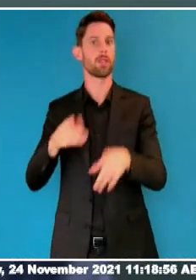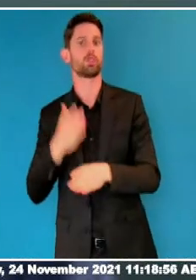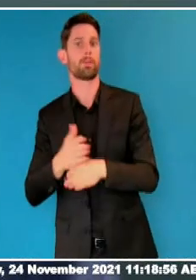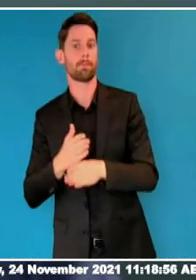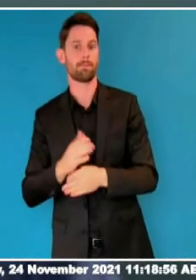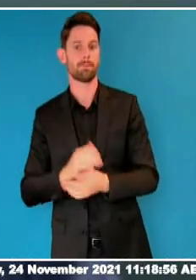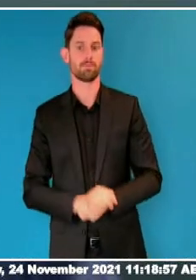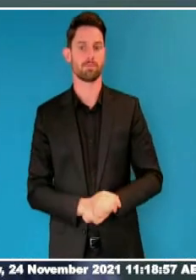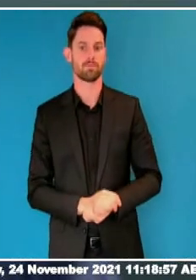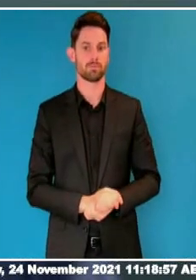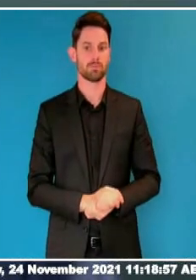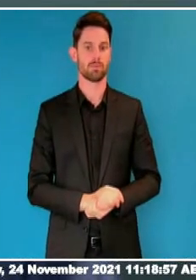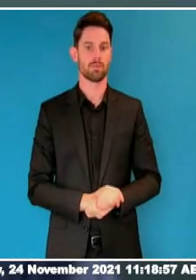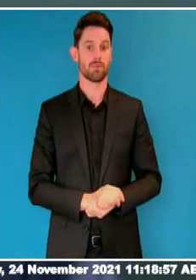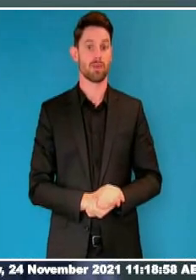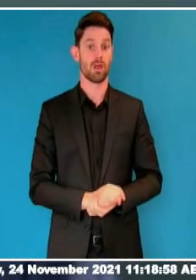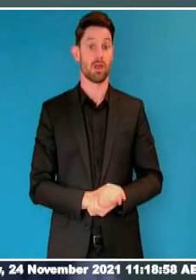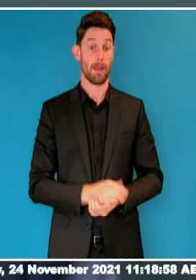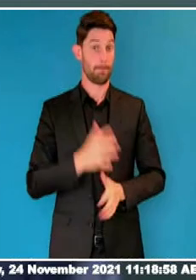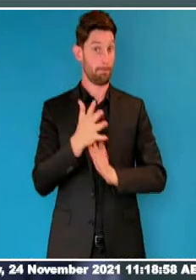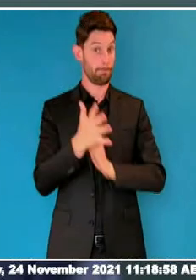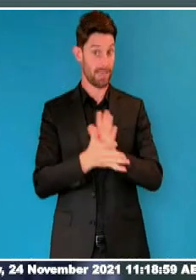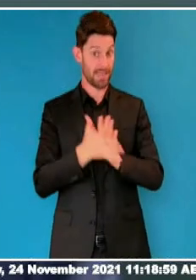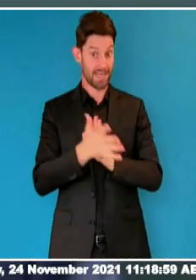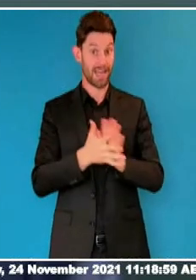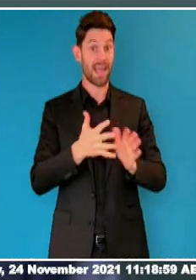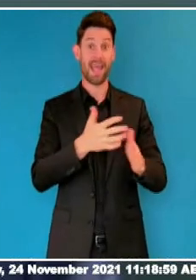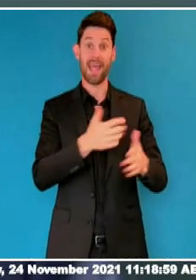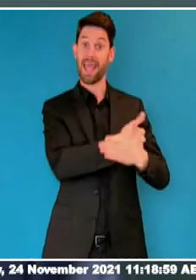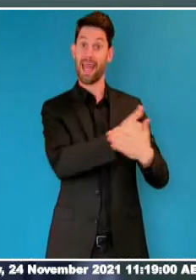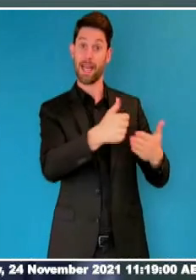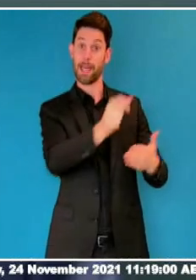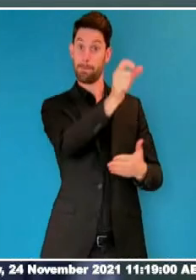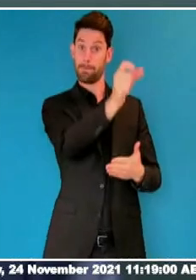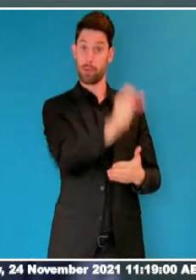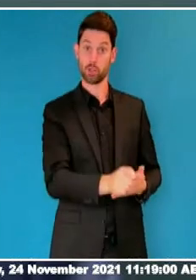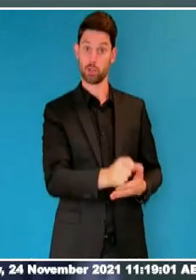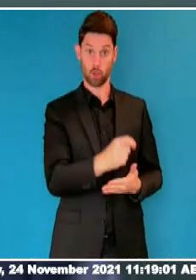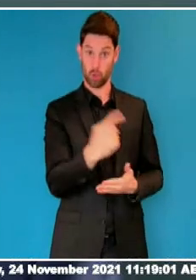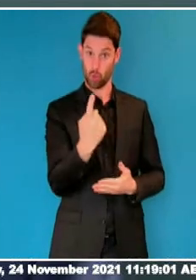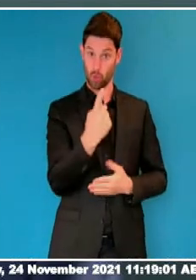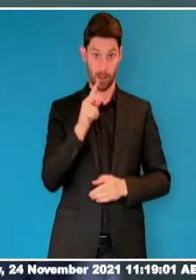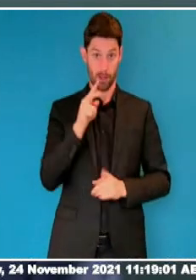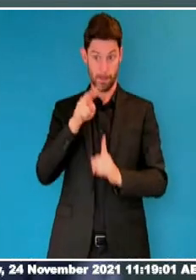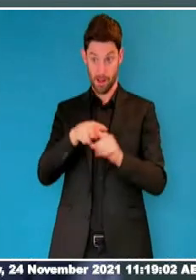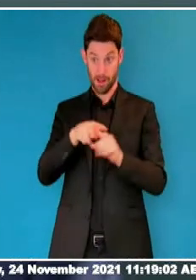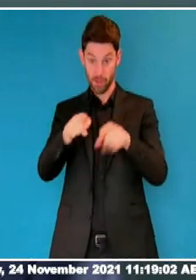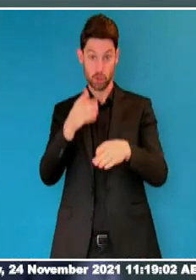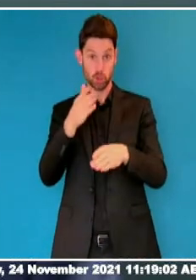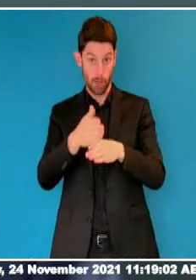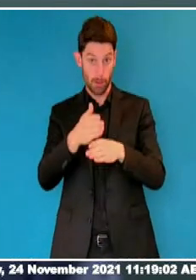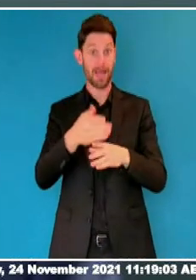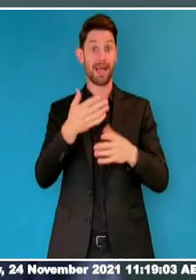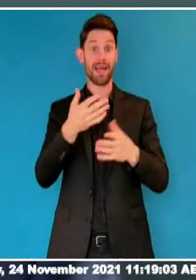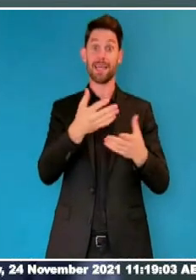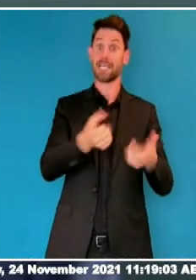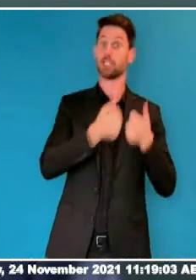We record, for everyone that is hired through that platform, the response to those questions and we retain that information.